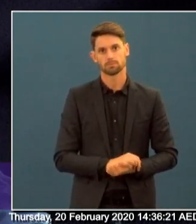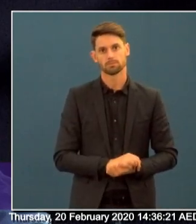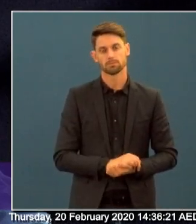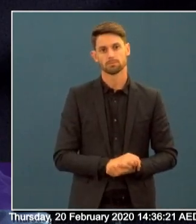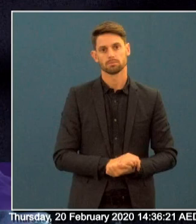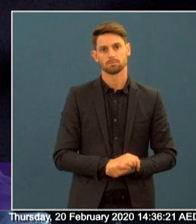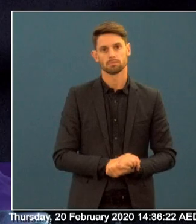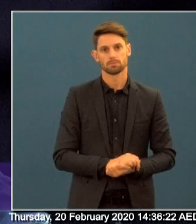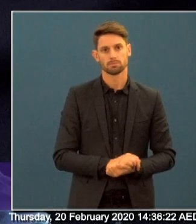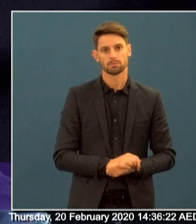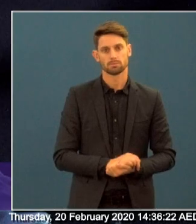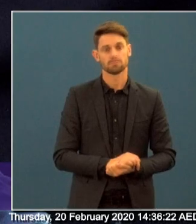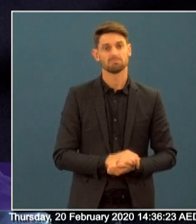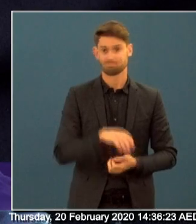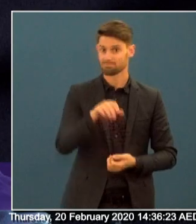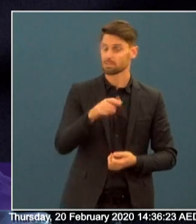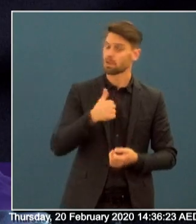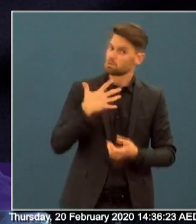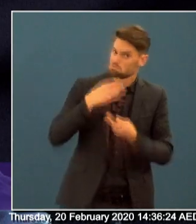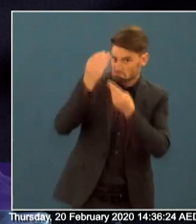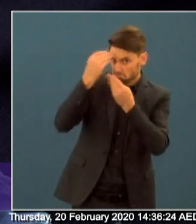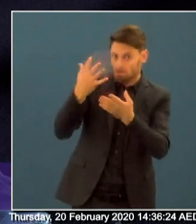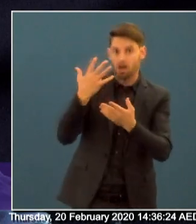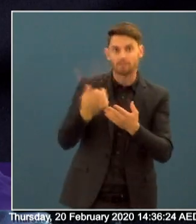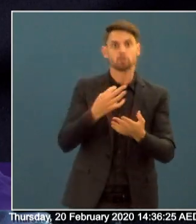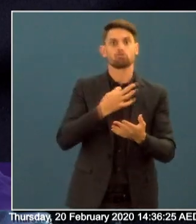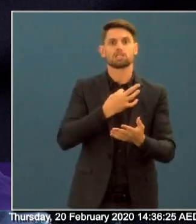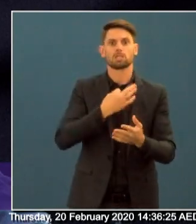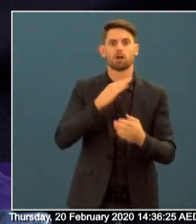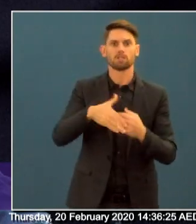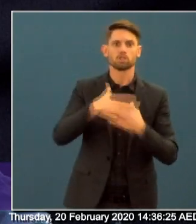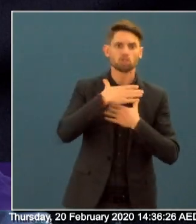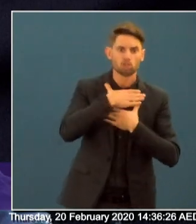risk of choking, aspiration, epilepsy management and unhealthy lifestyles